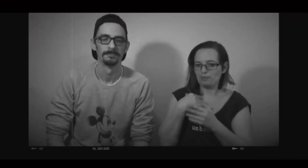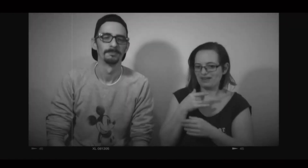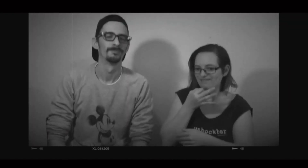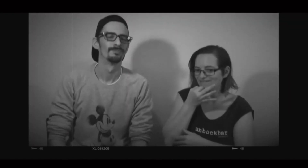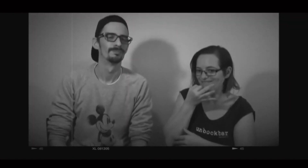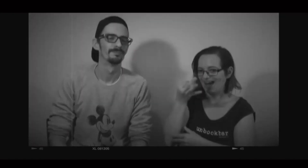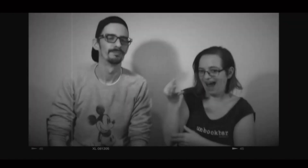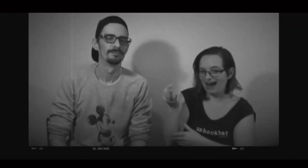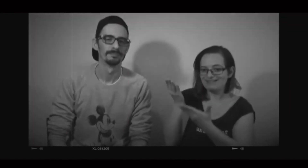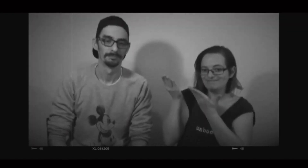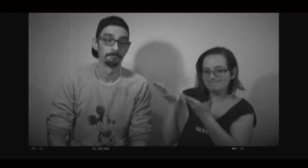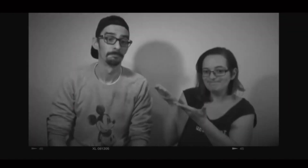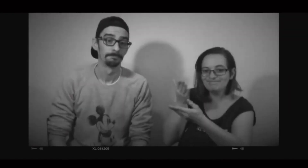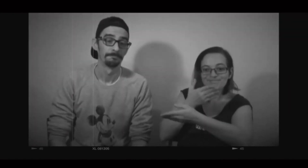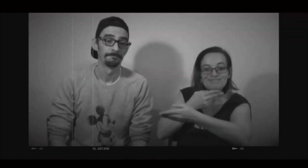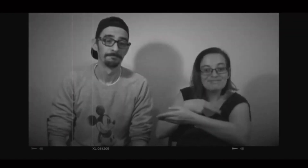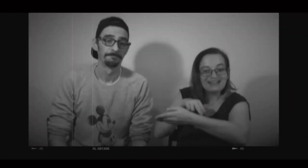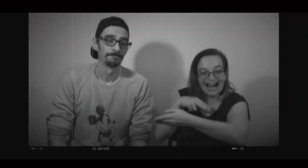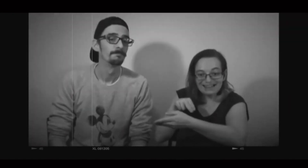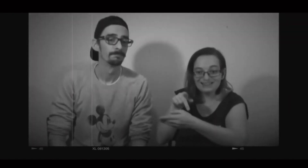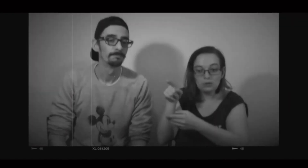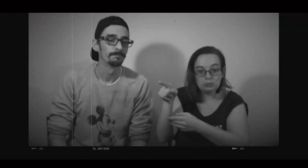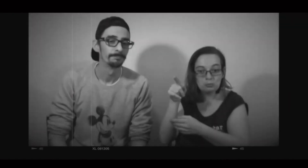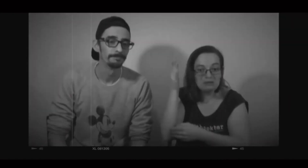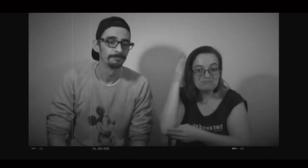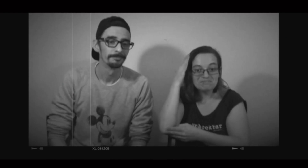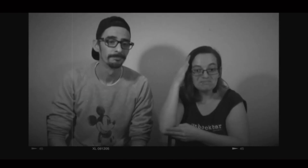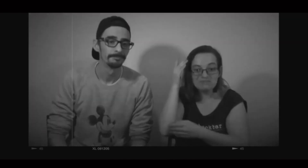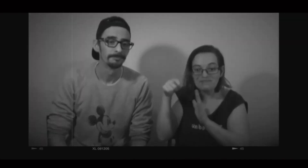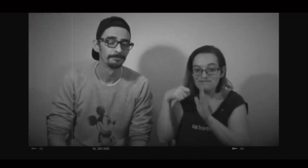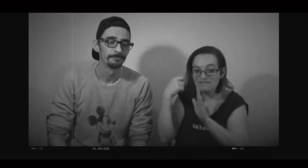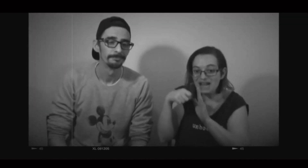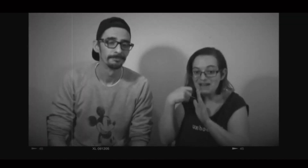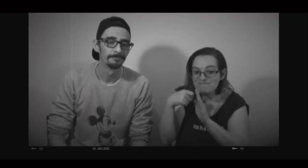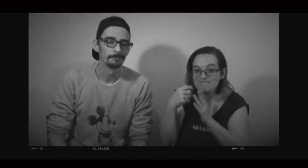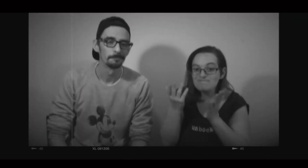That’s why I want to ask you, Noah. Have you seen this movie before?